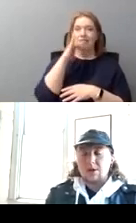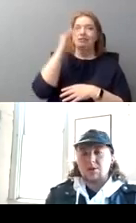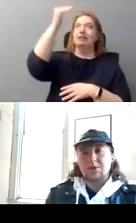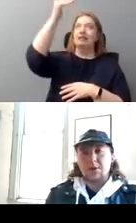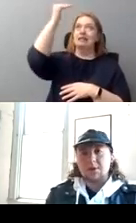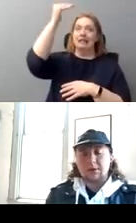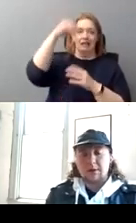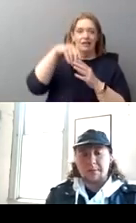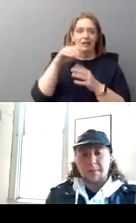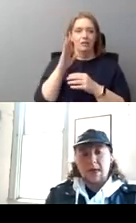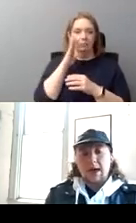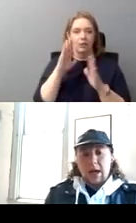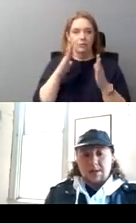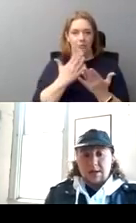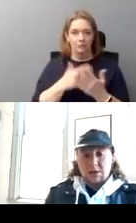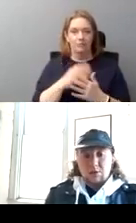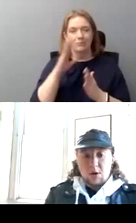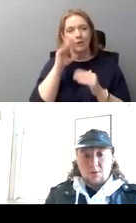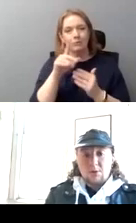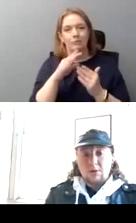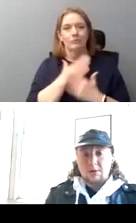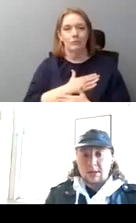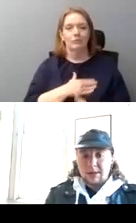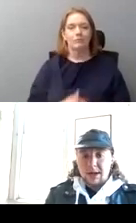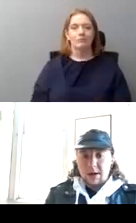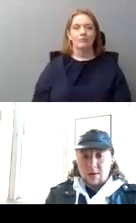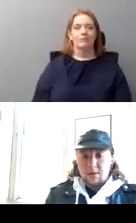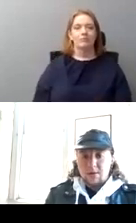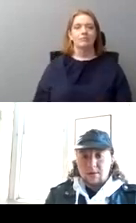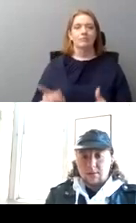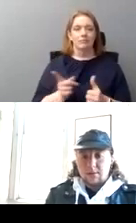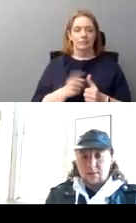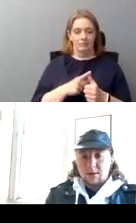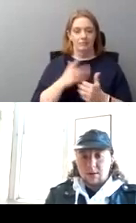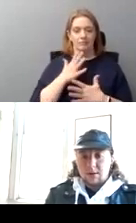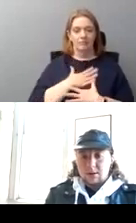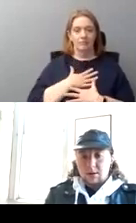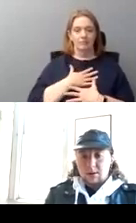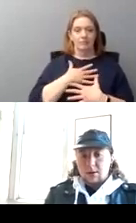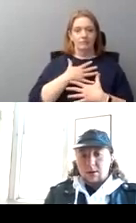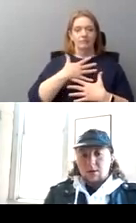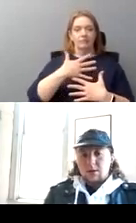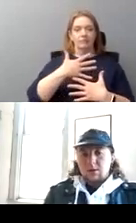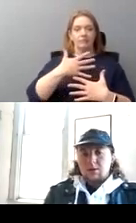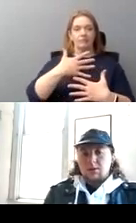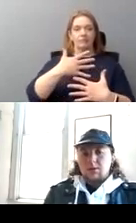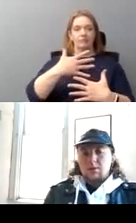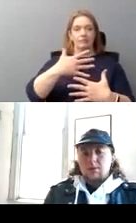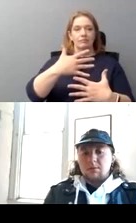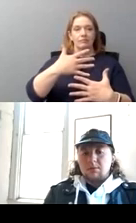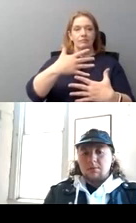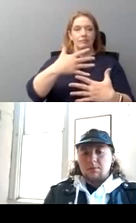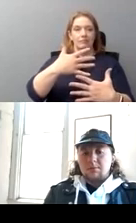So first take a slow deep inhale,